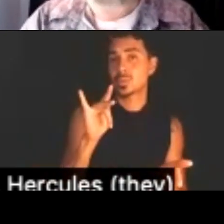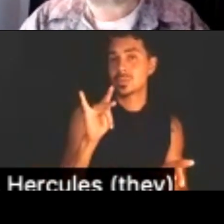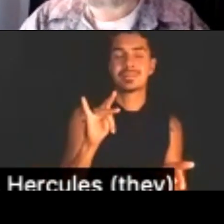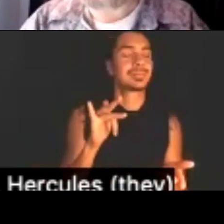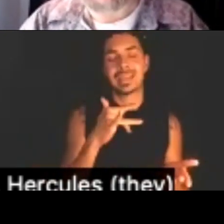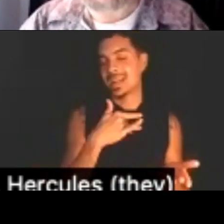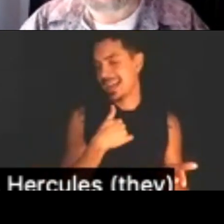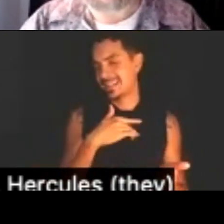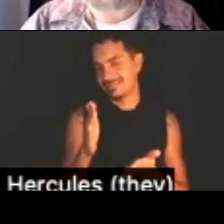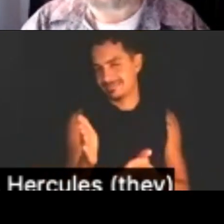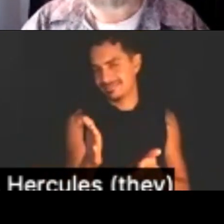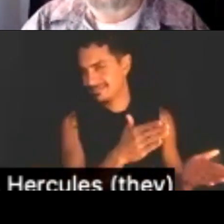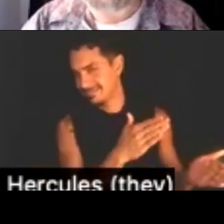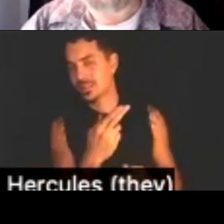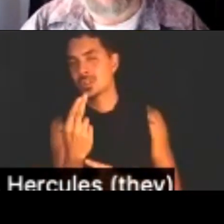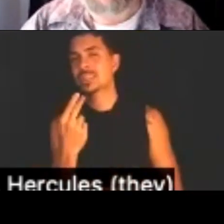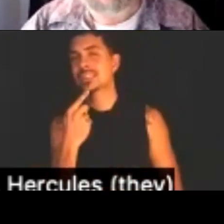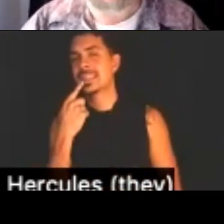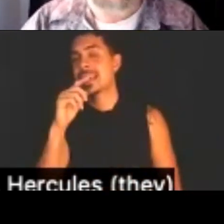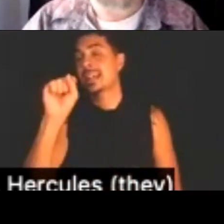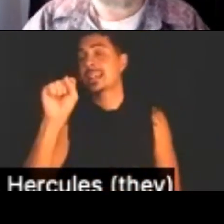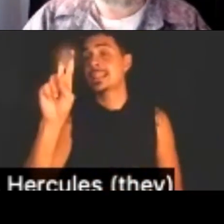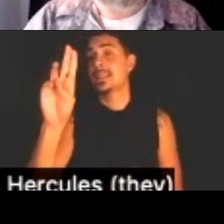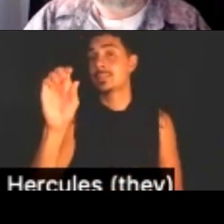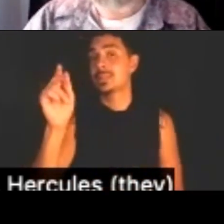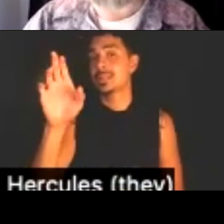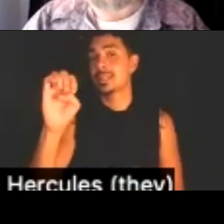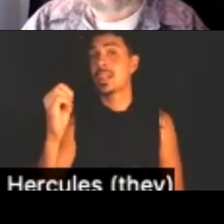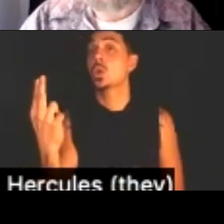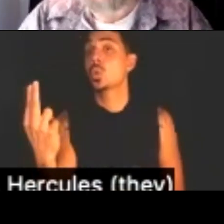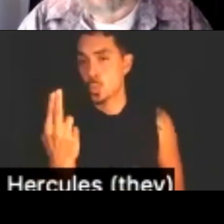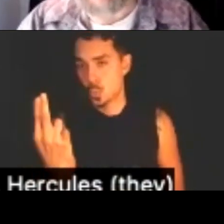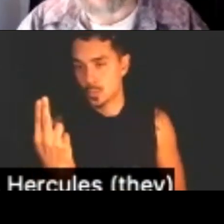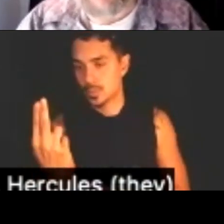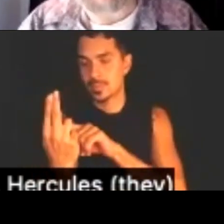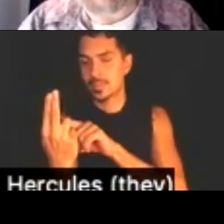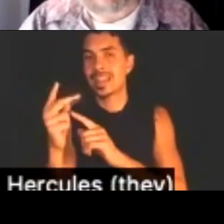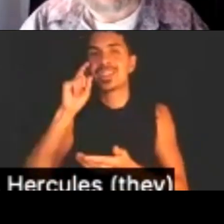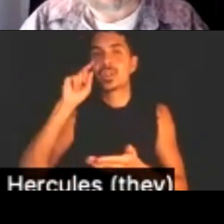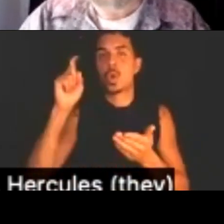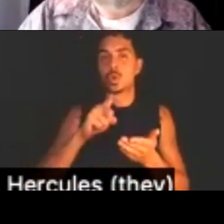that people use substances as a way to cope. So I prefer to not call it abuse.